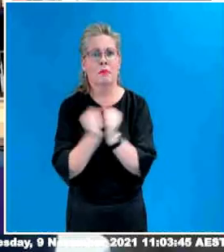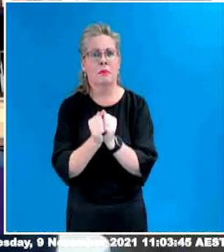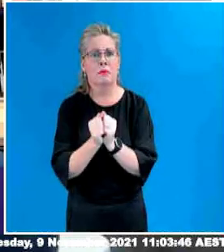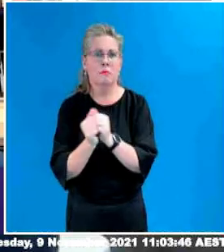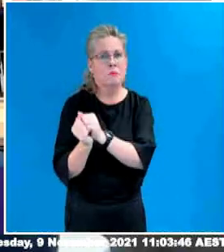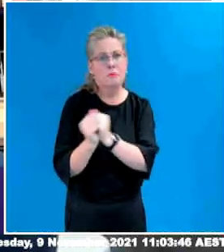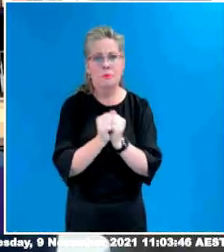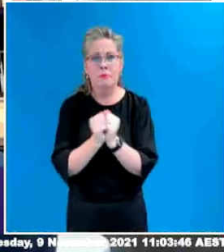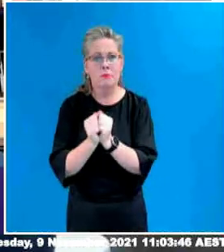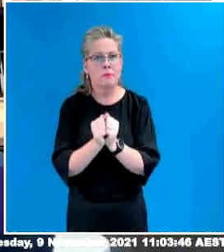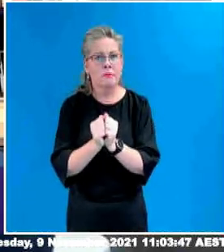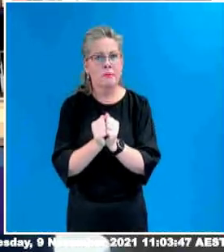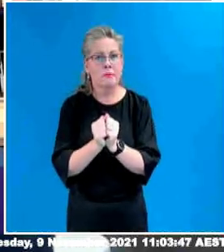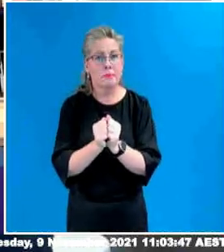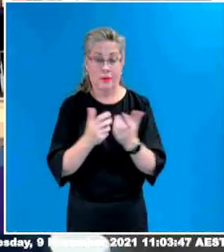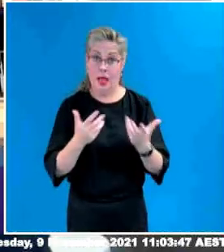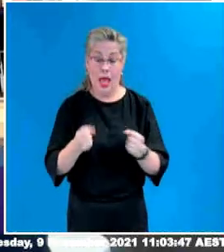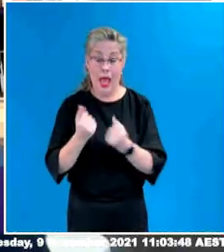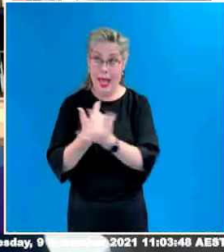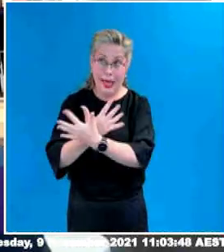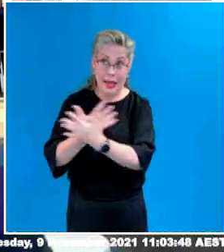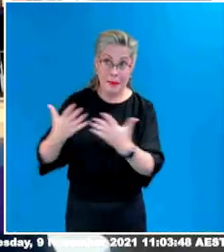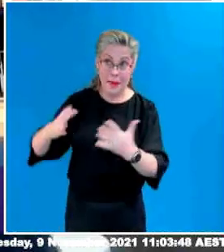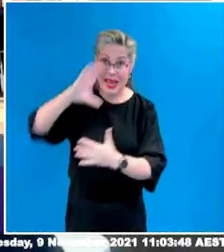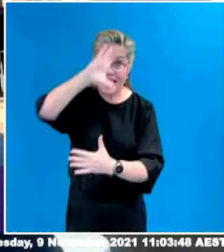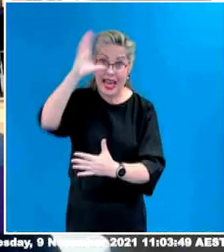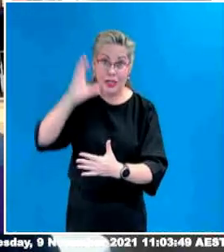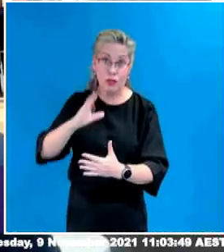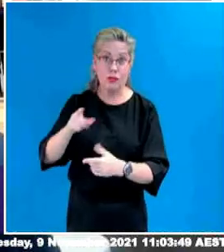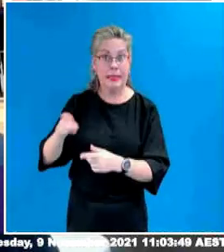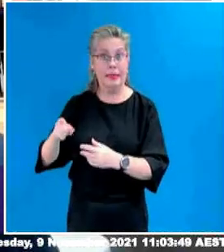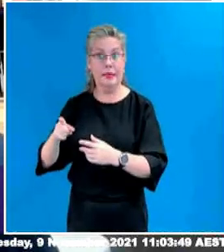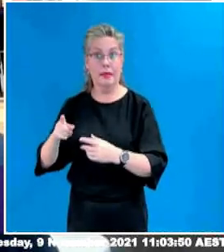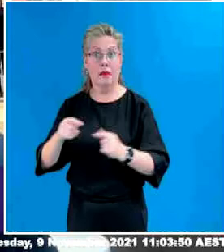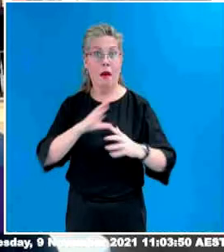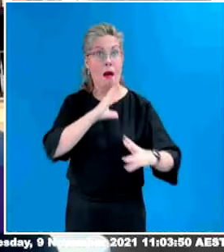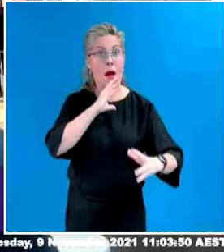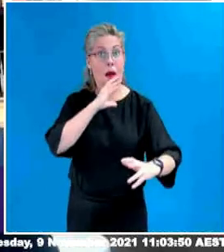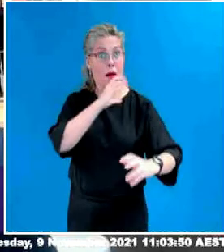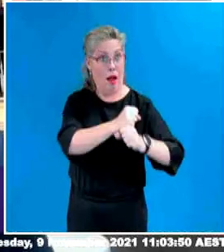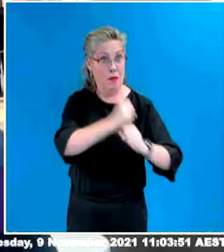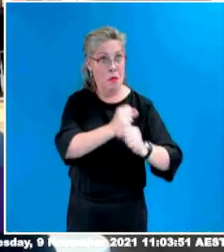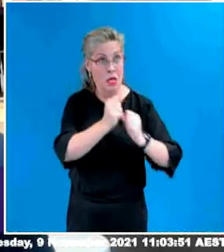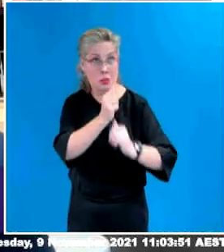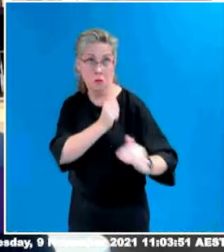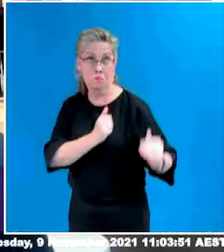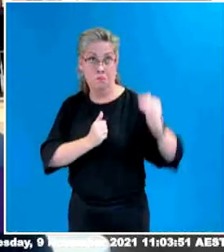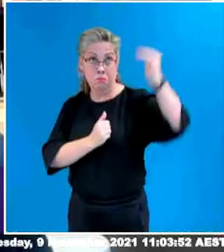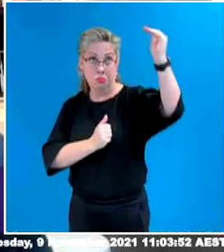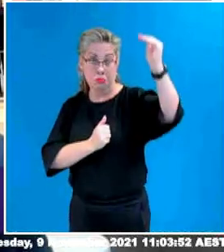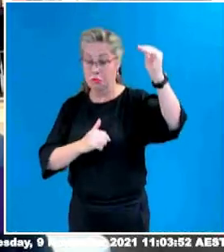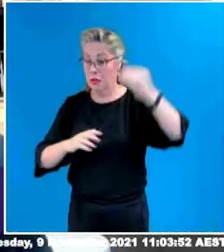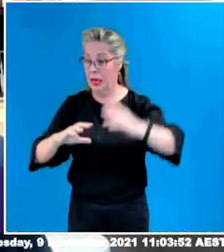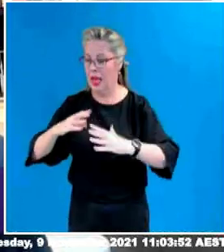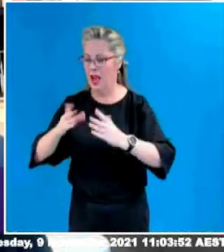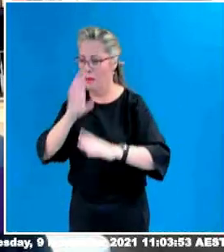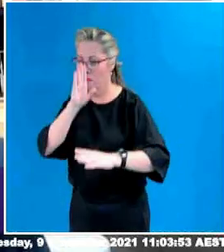in some places than government. So it is very important to think about how you both incentivise and encourage,